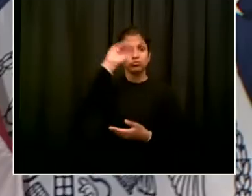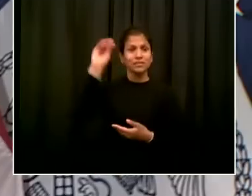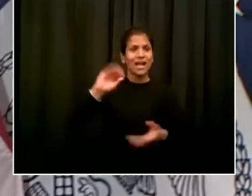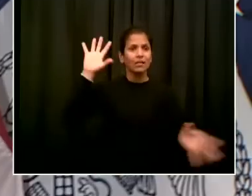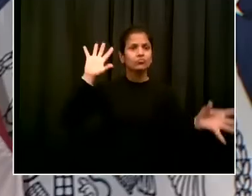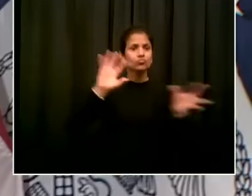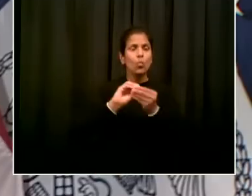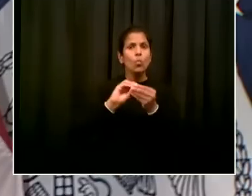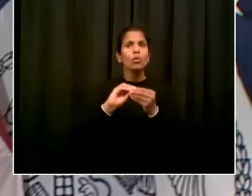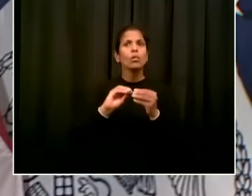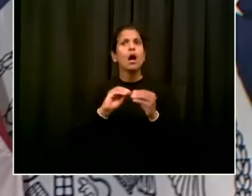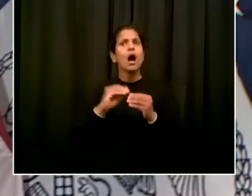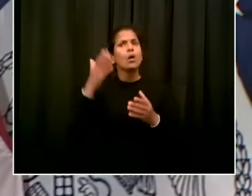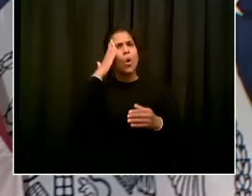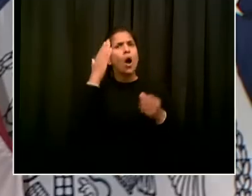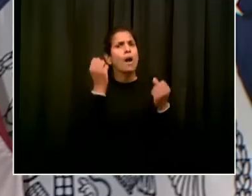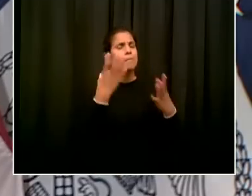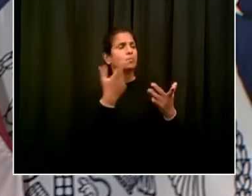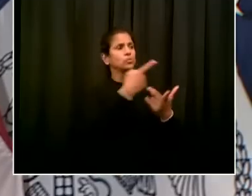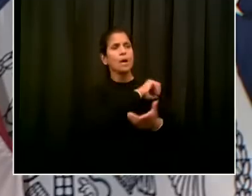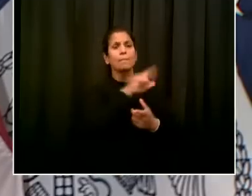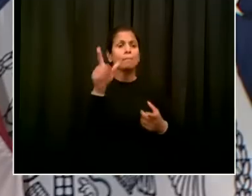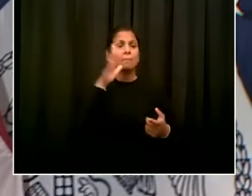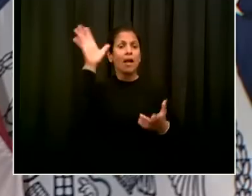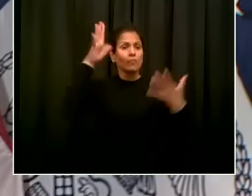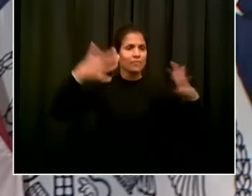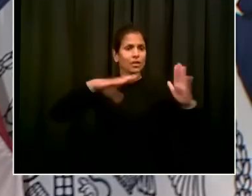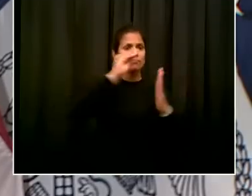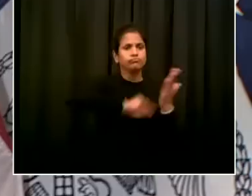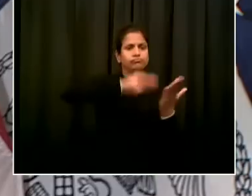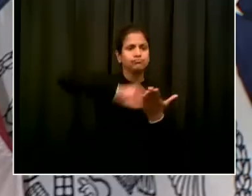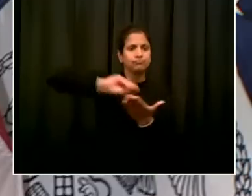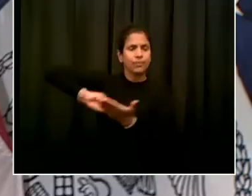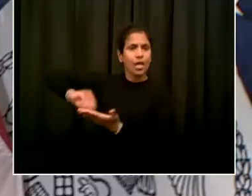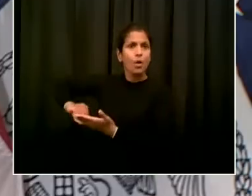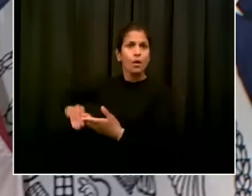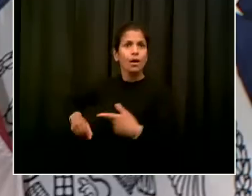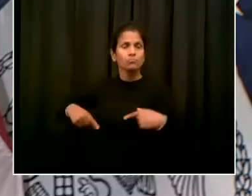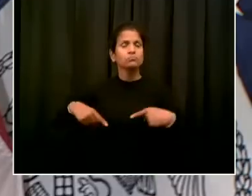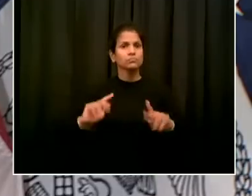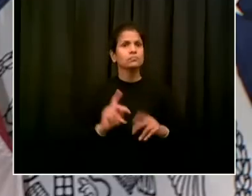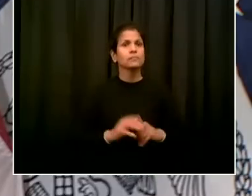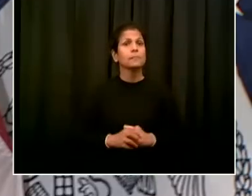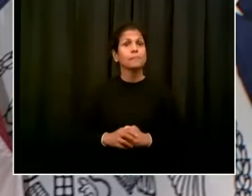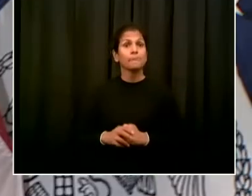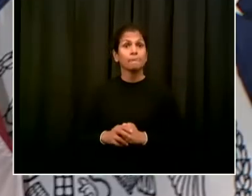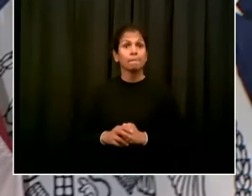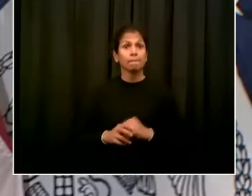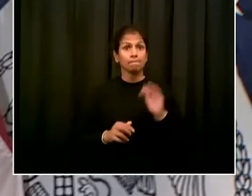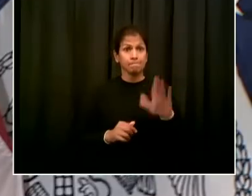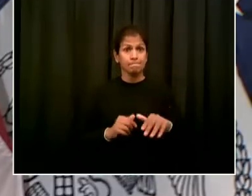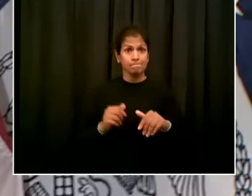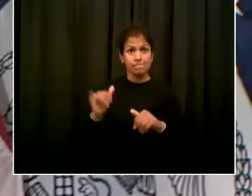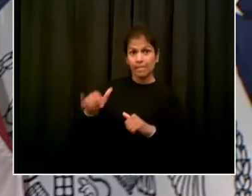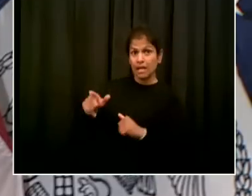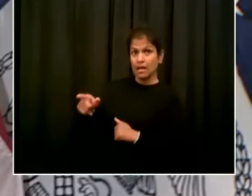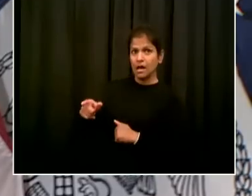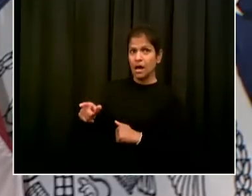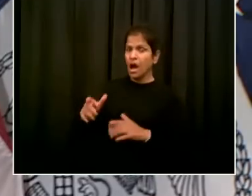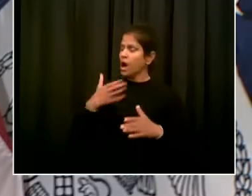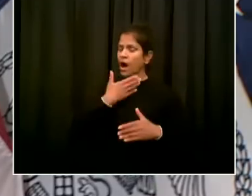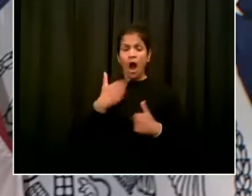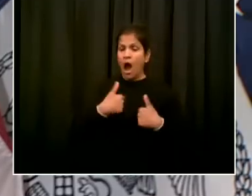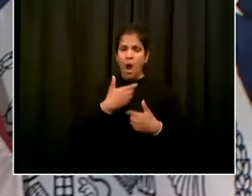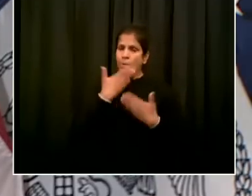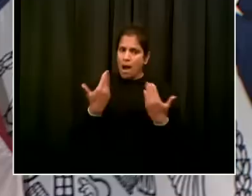YOU EITHER HAVE